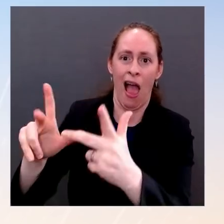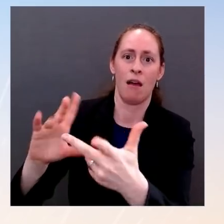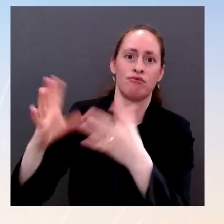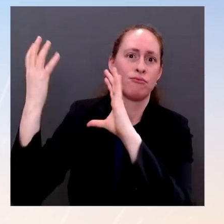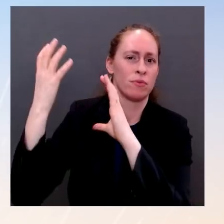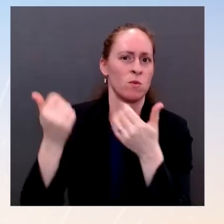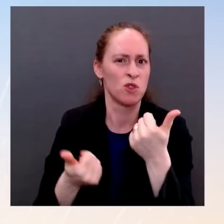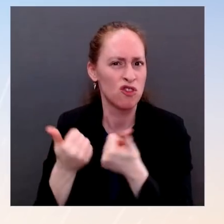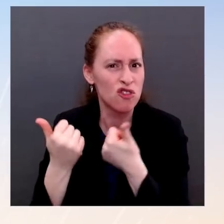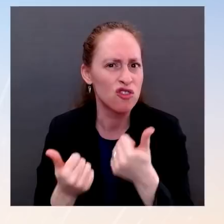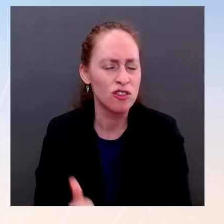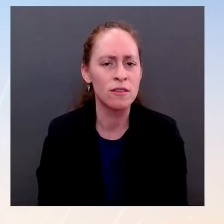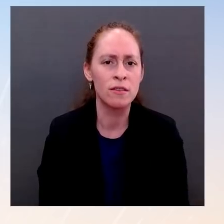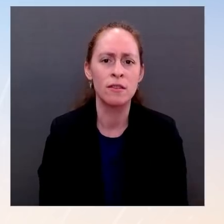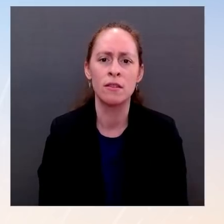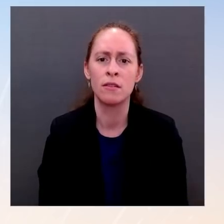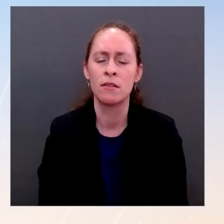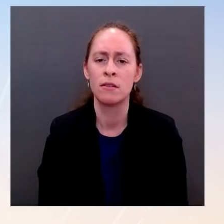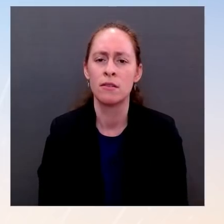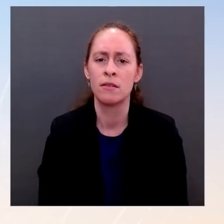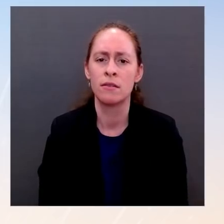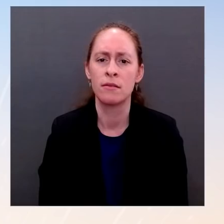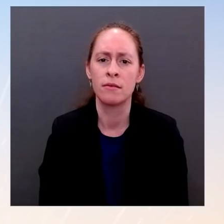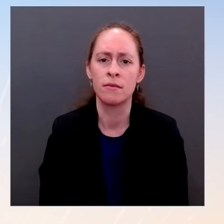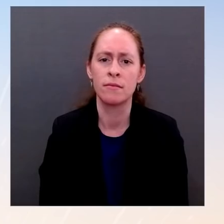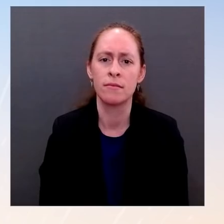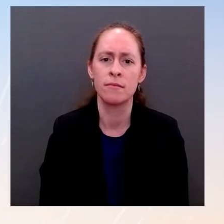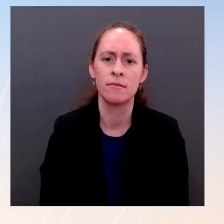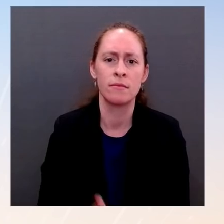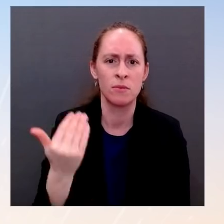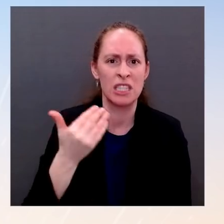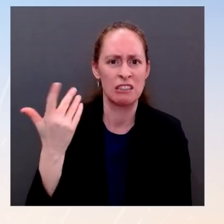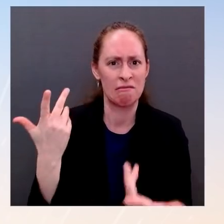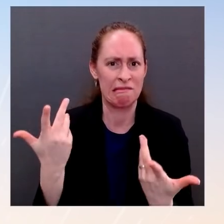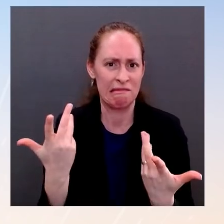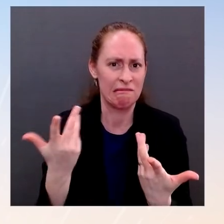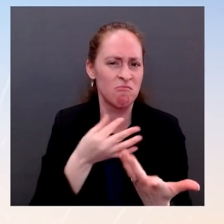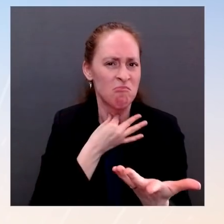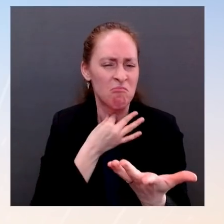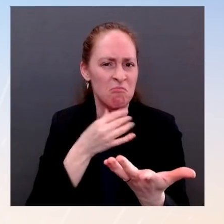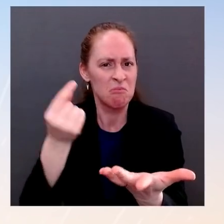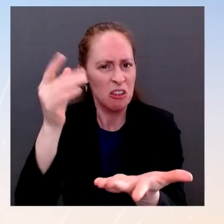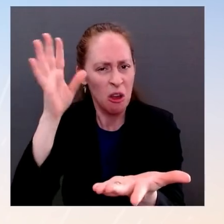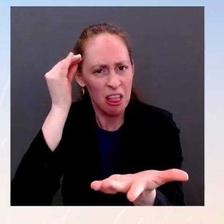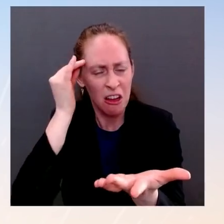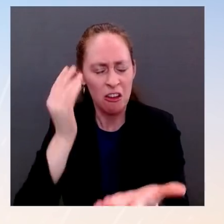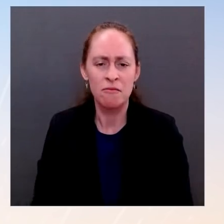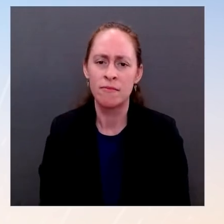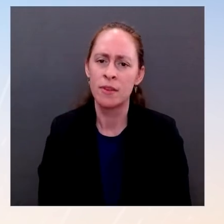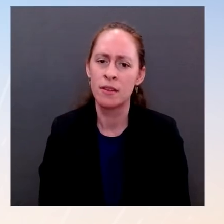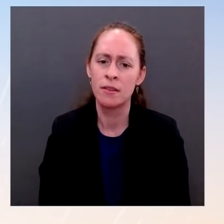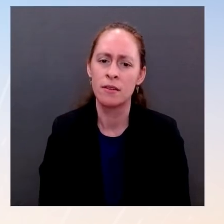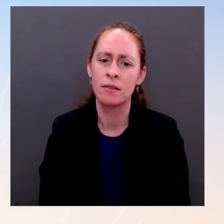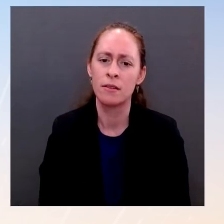And then I have a question for Daleep too. Ms. Neuberger: Absolutely. So, generally, as we look at ourselves as a society,